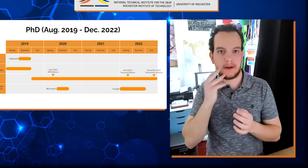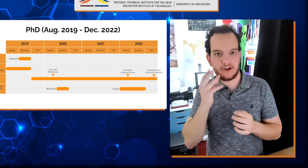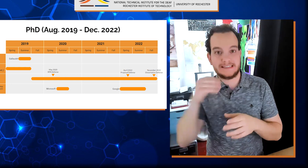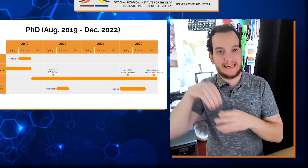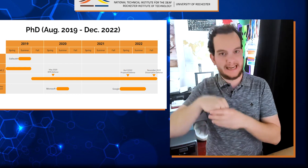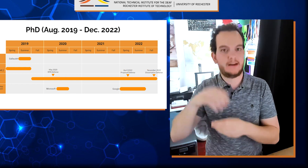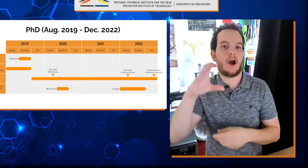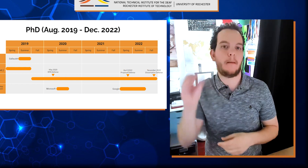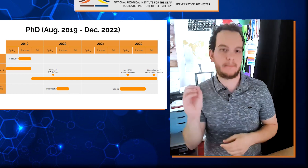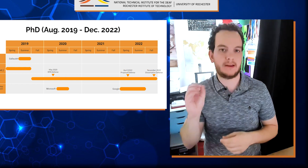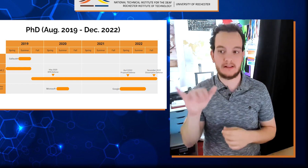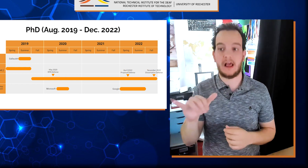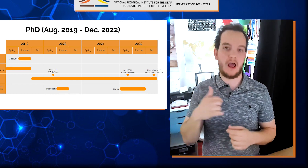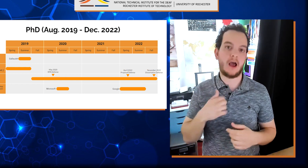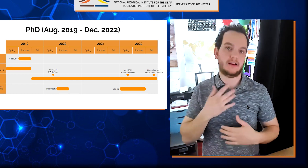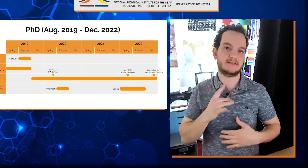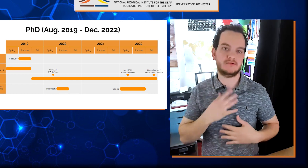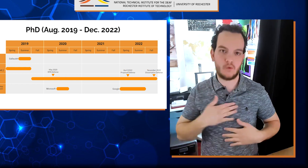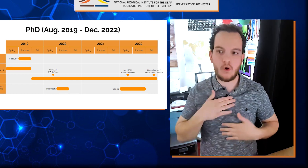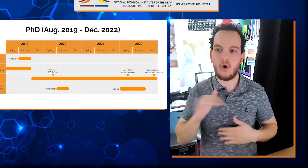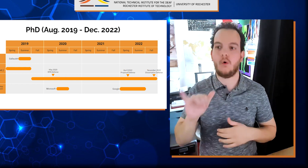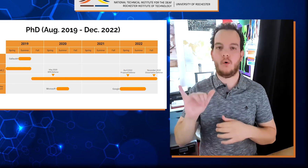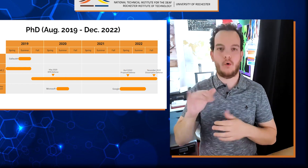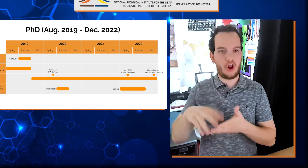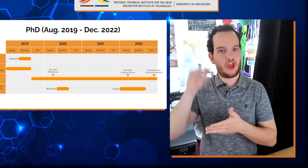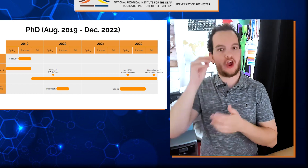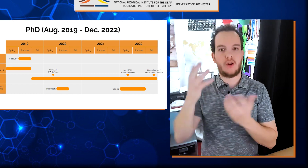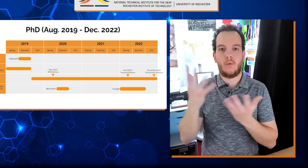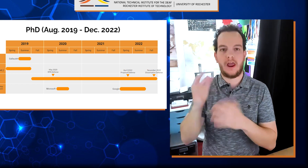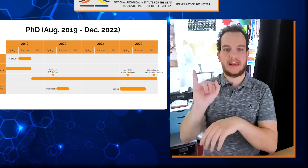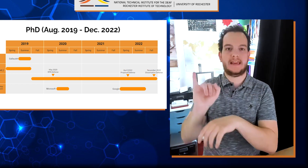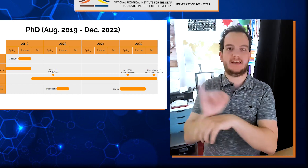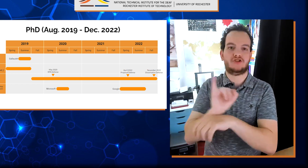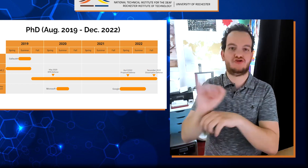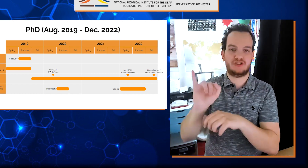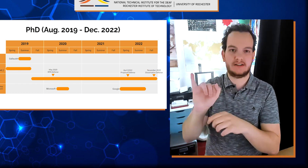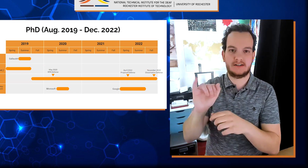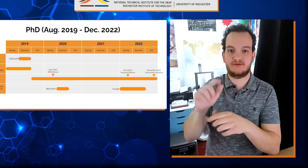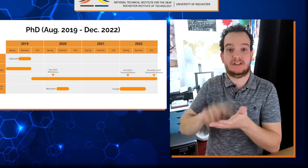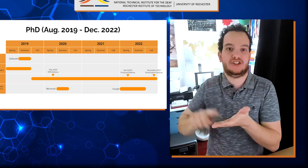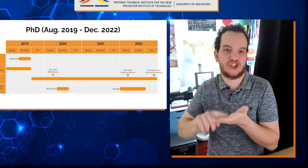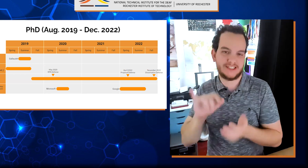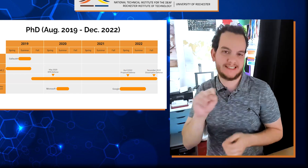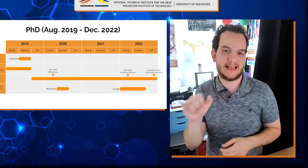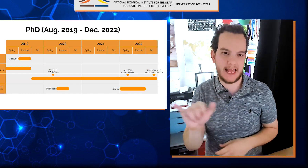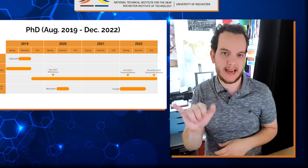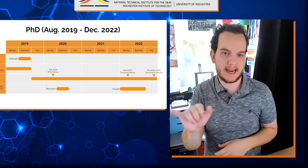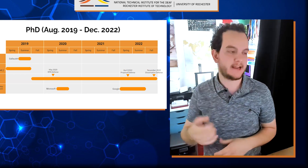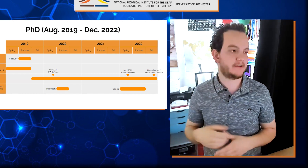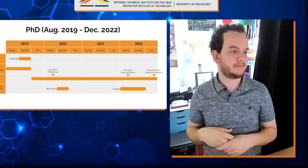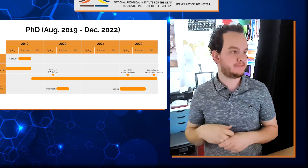So I got research experience in industry, which I really enjoyed. I was able to learn what industry research is like.